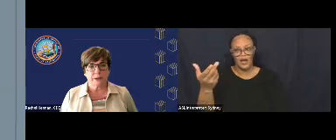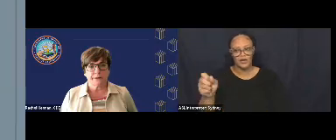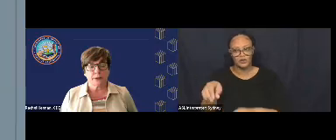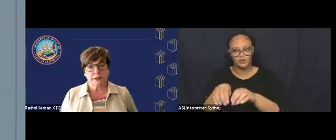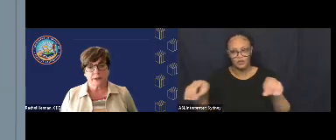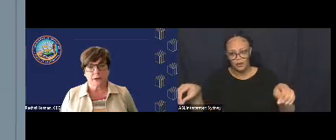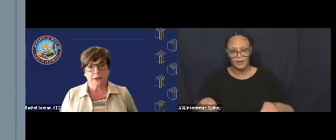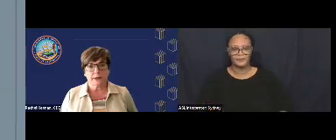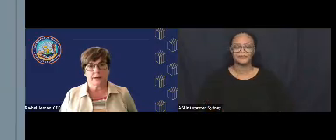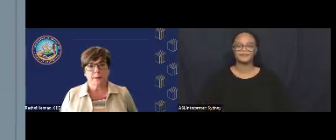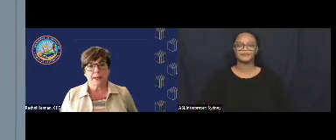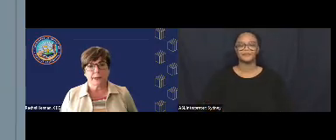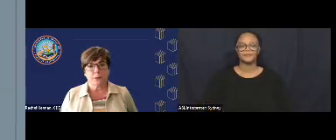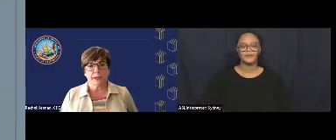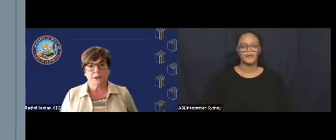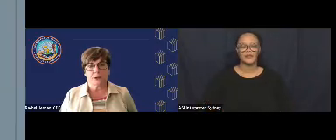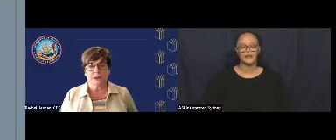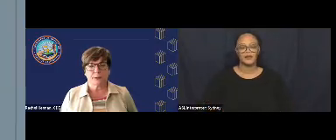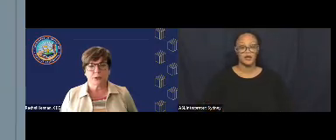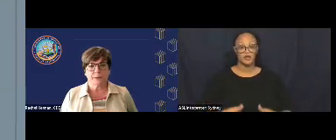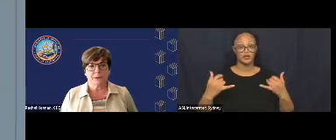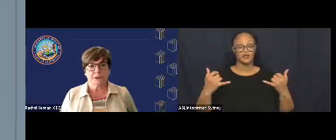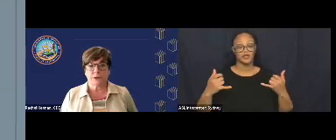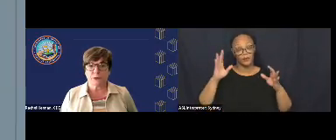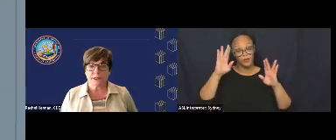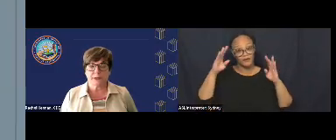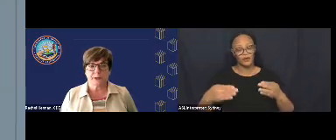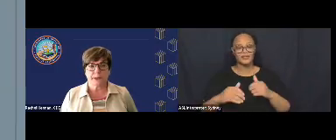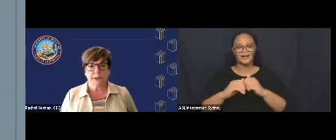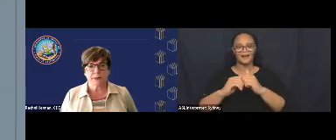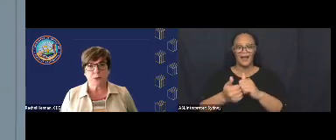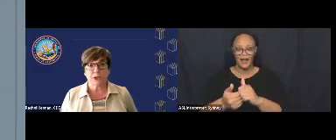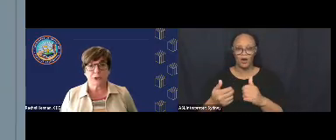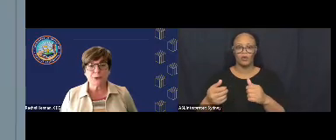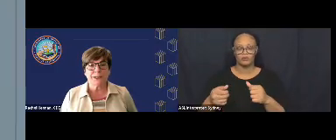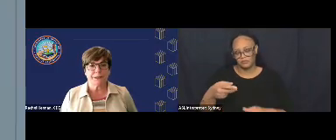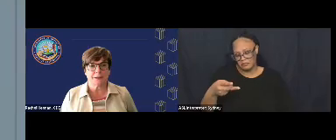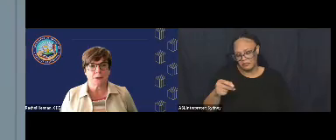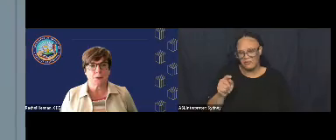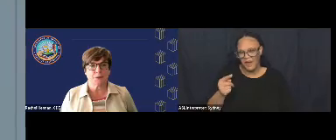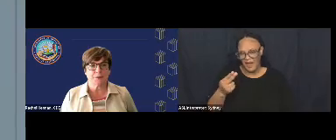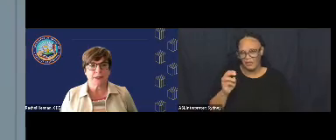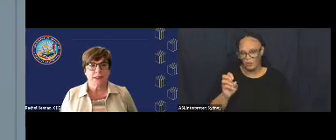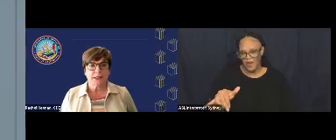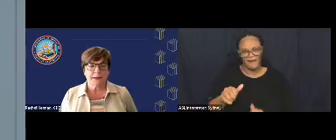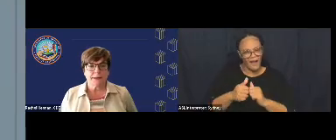where we focus on the pathway to a diploma for students with disabilities. What you need to know.